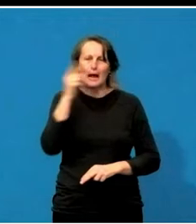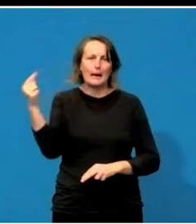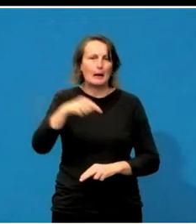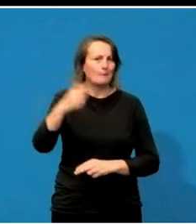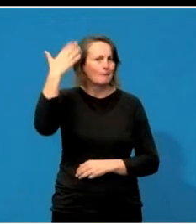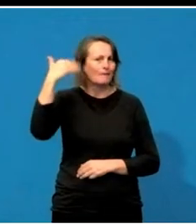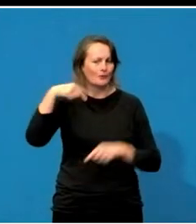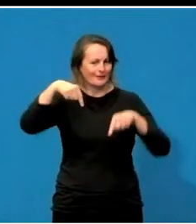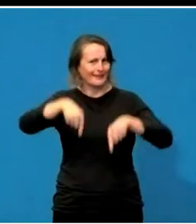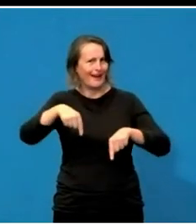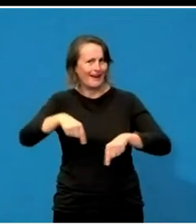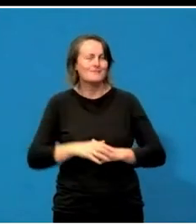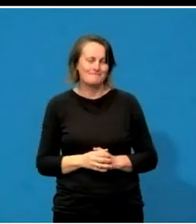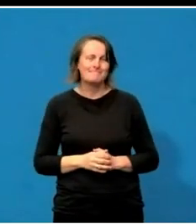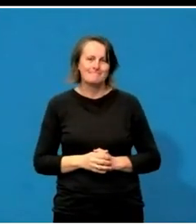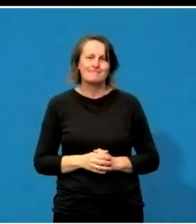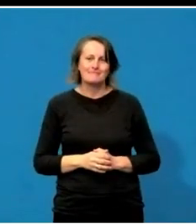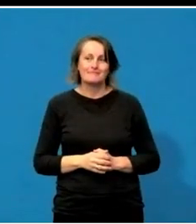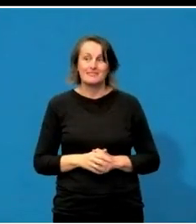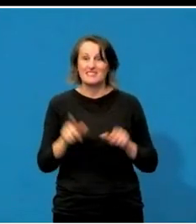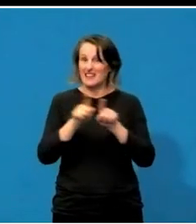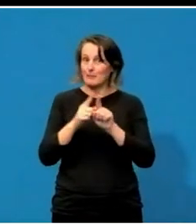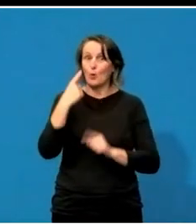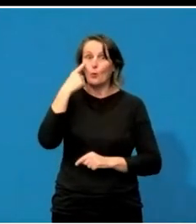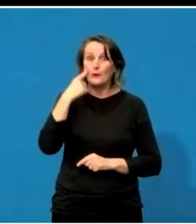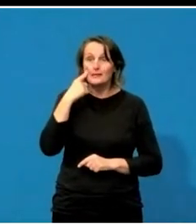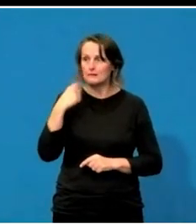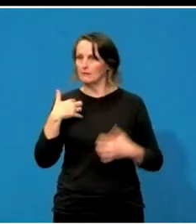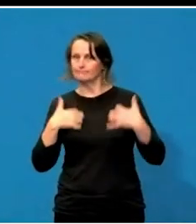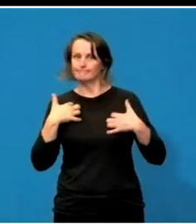hearing, and, of course, witnesses who were expecting to give evidence in person and had